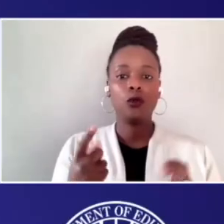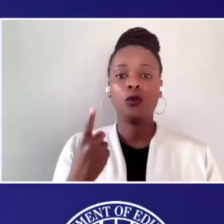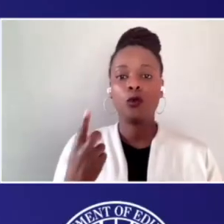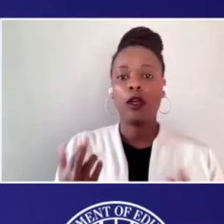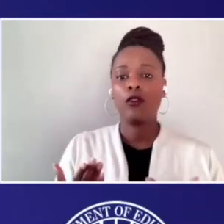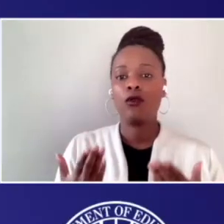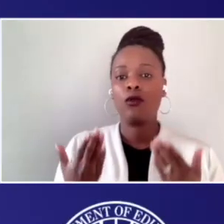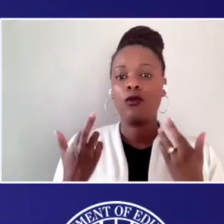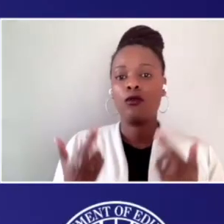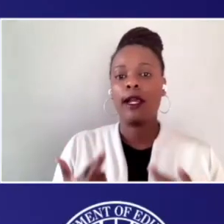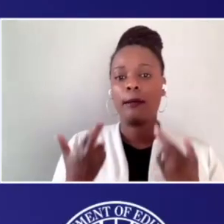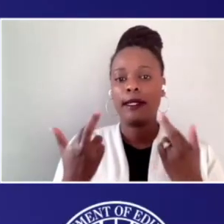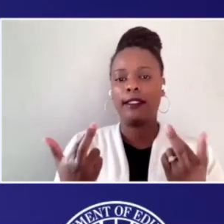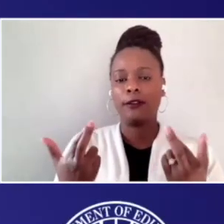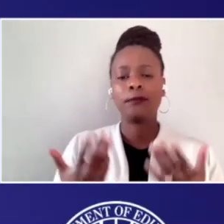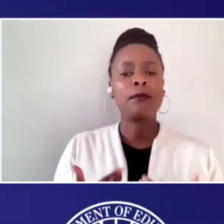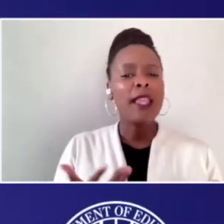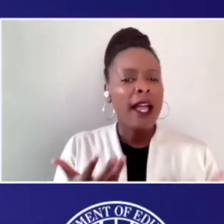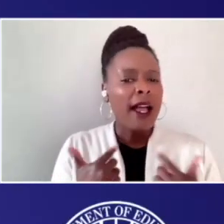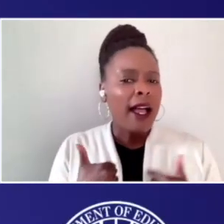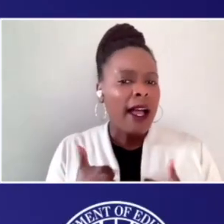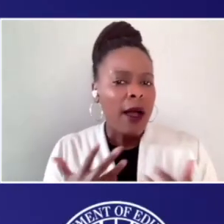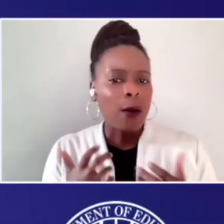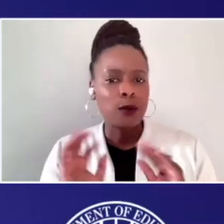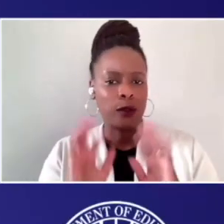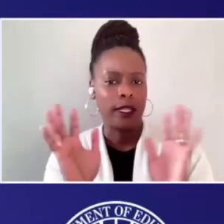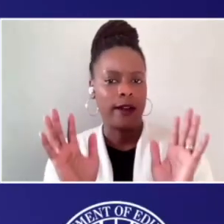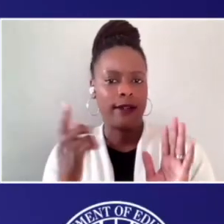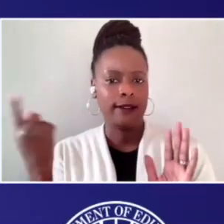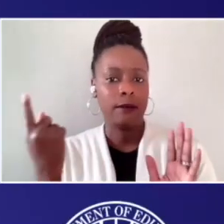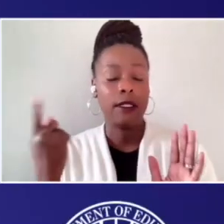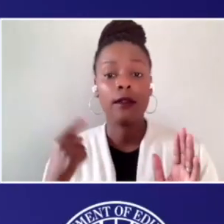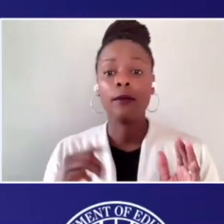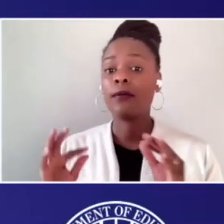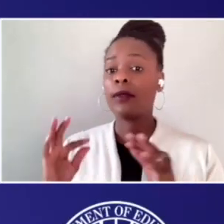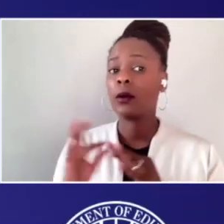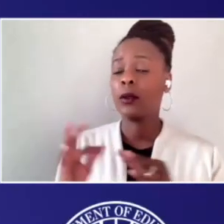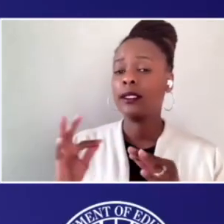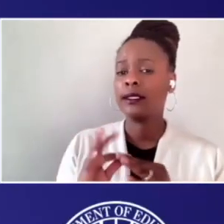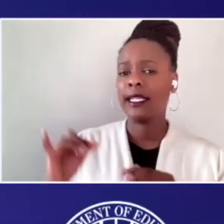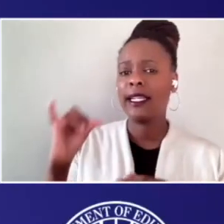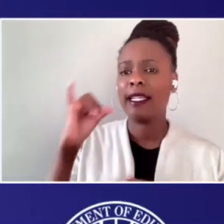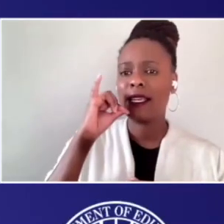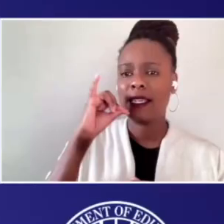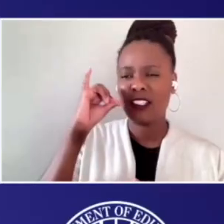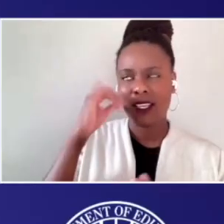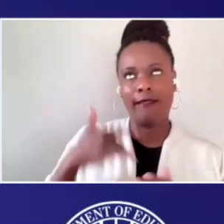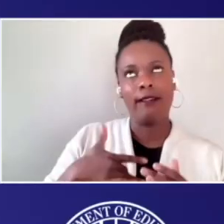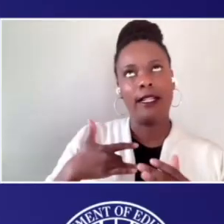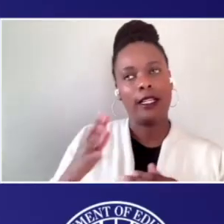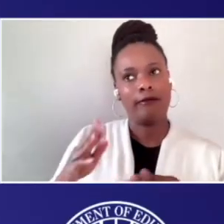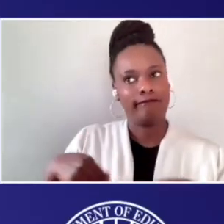We, we were kind of saying yesterday, and I feel like we may have confused you, and that's certainly not our intention --